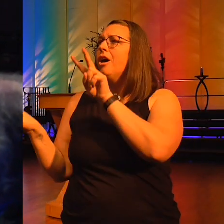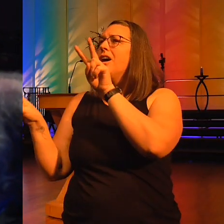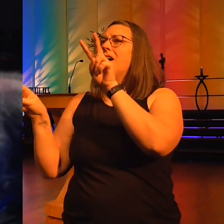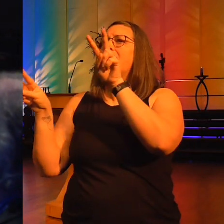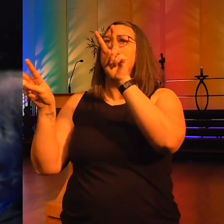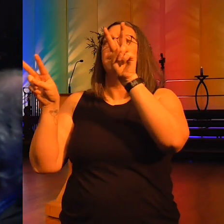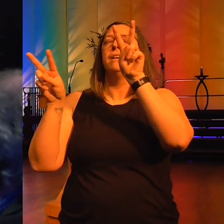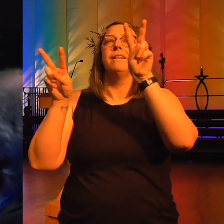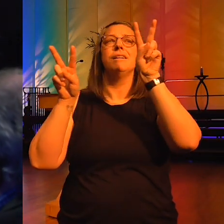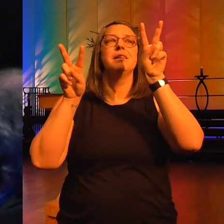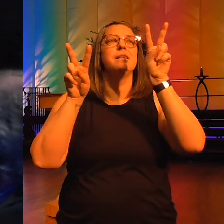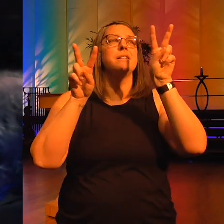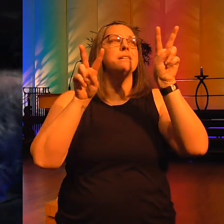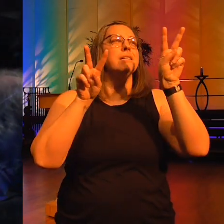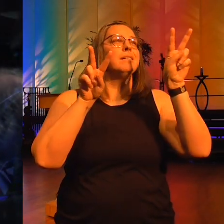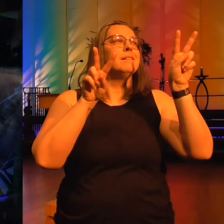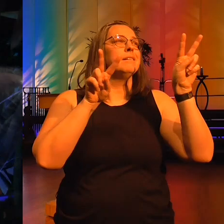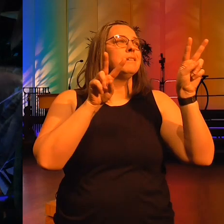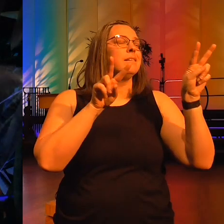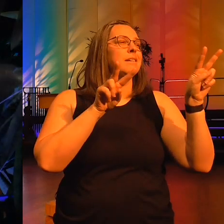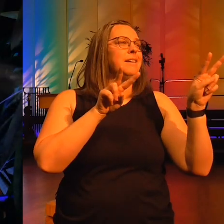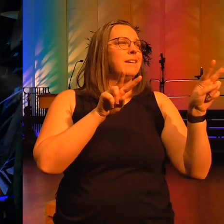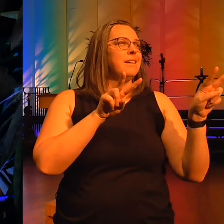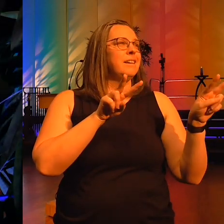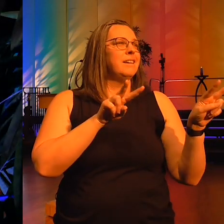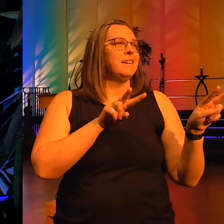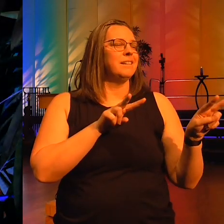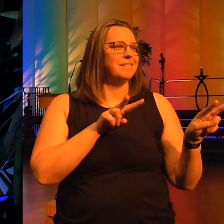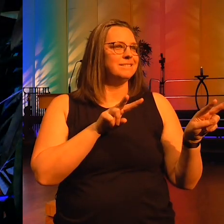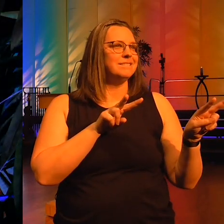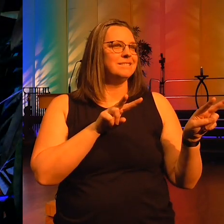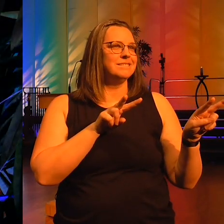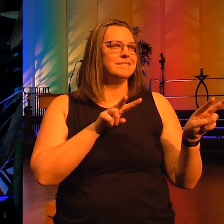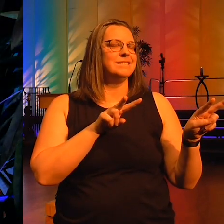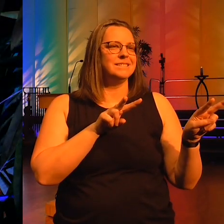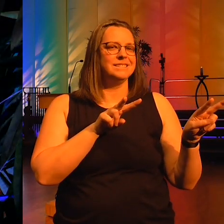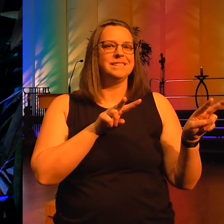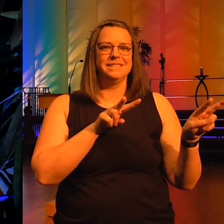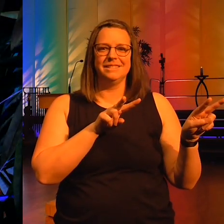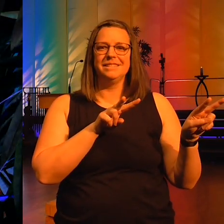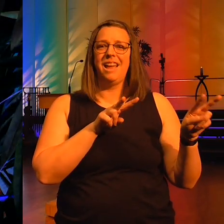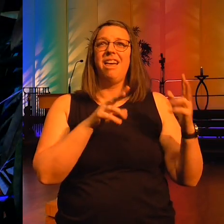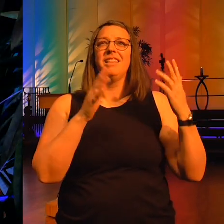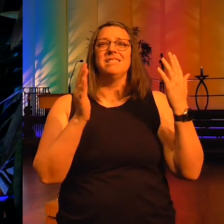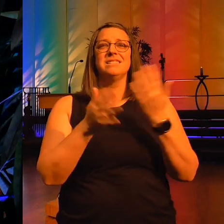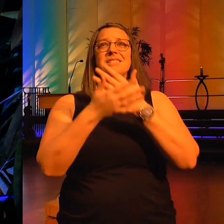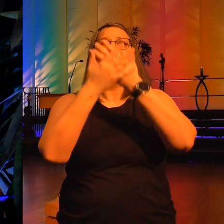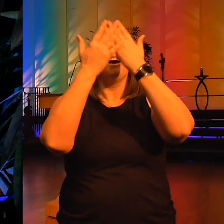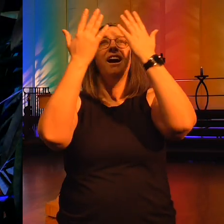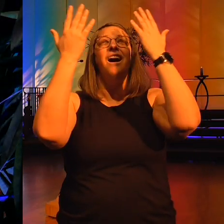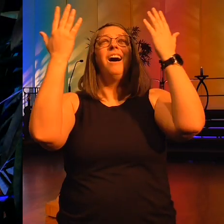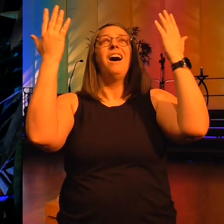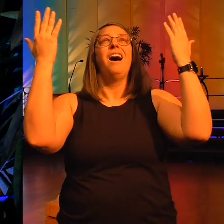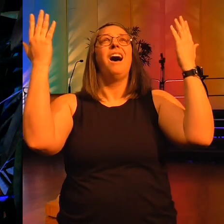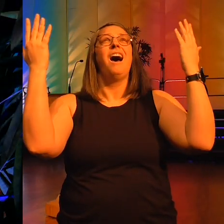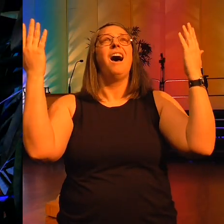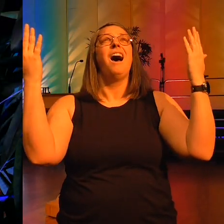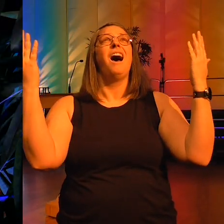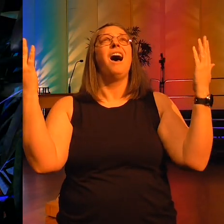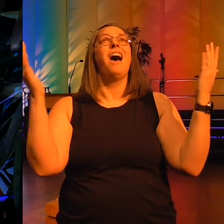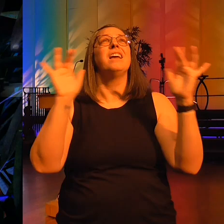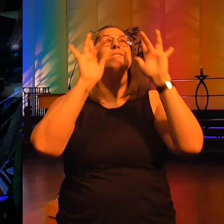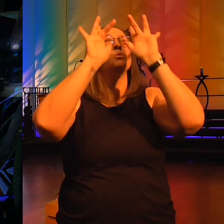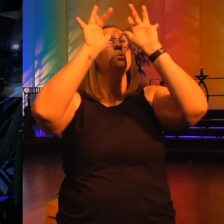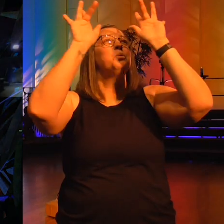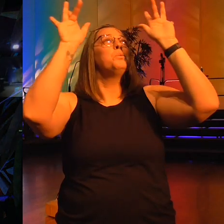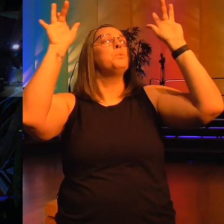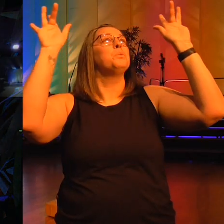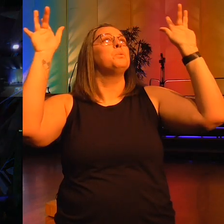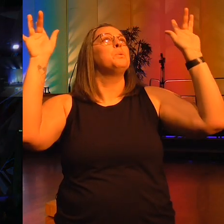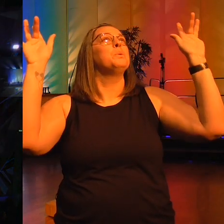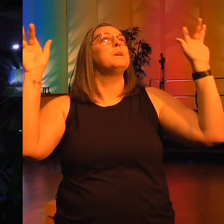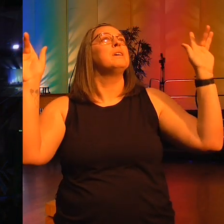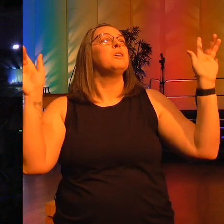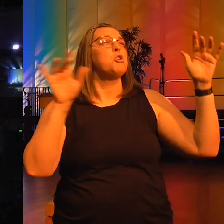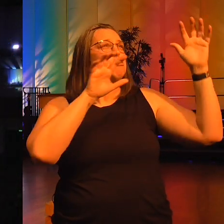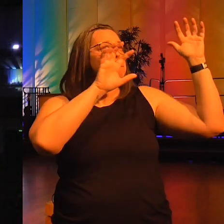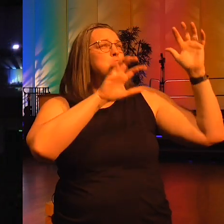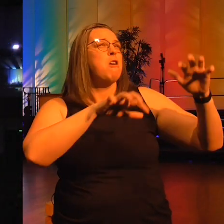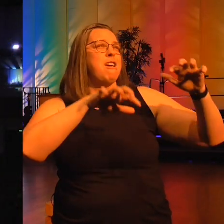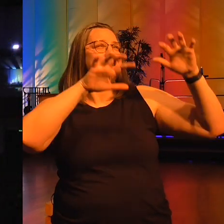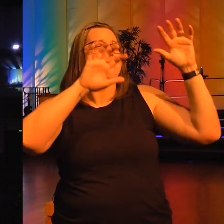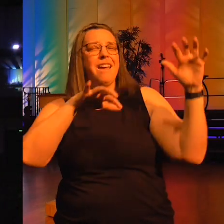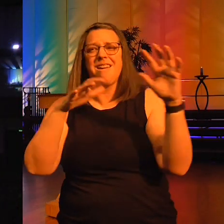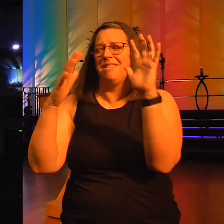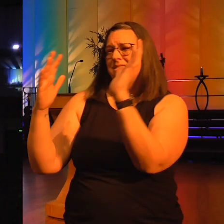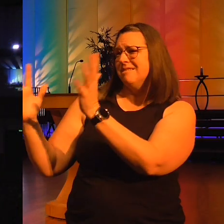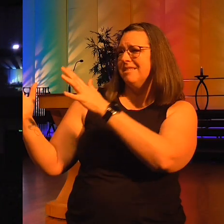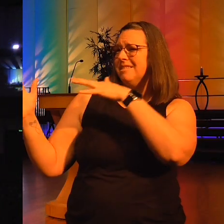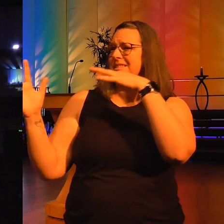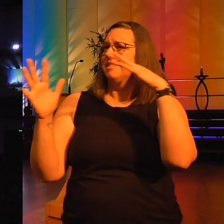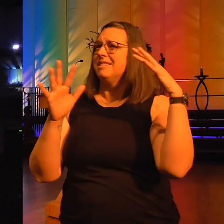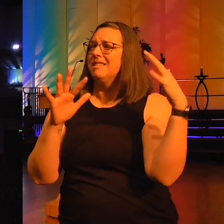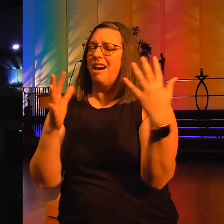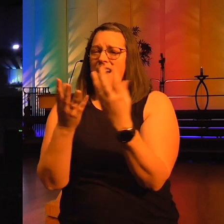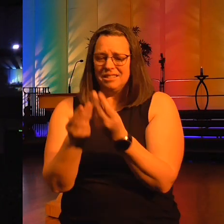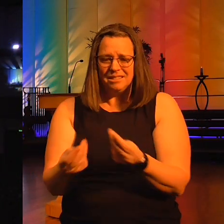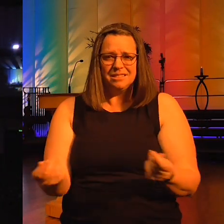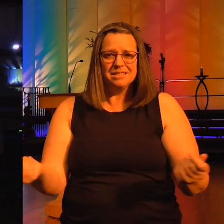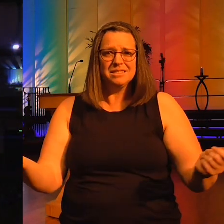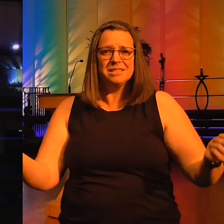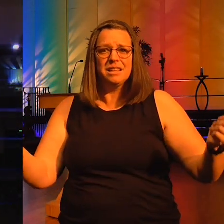around will the sky finally open the rain and wind stop blowing but just stuck out